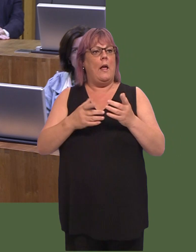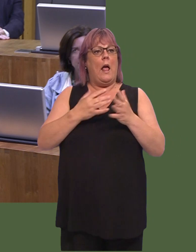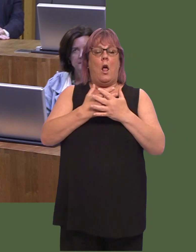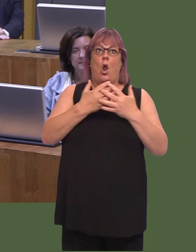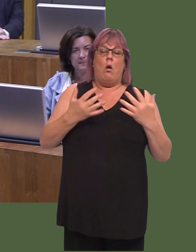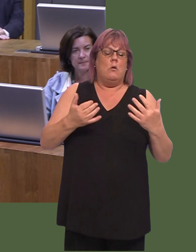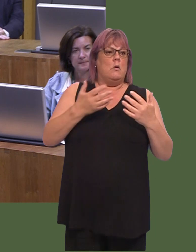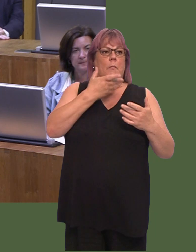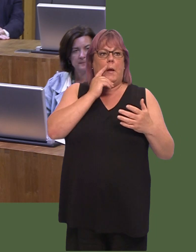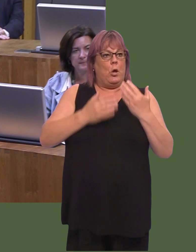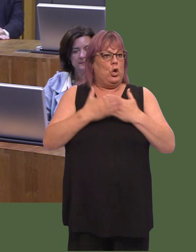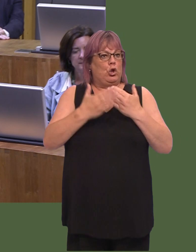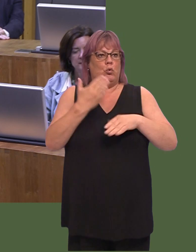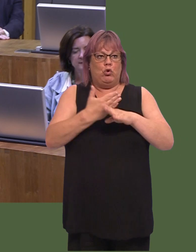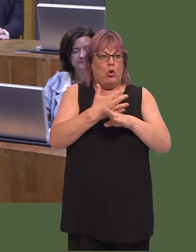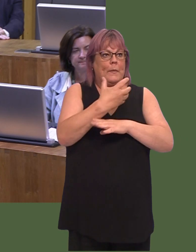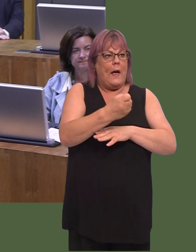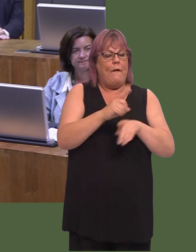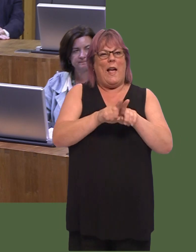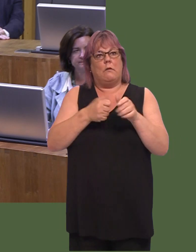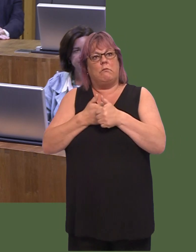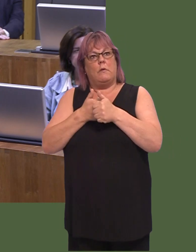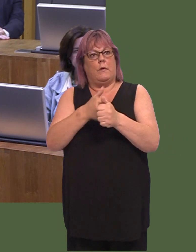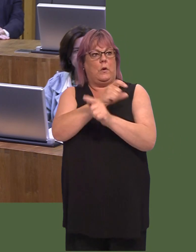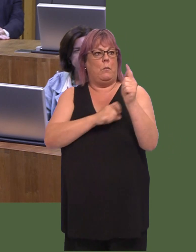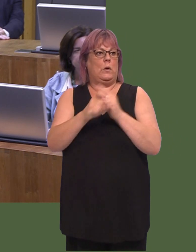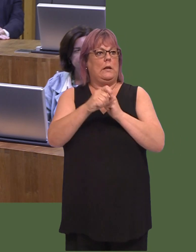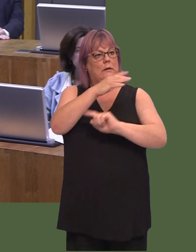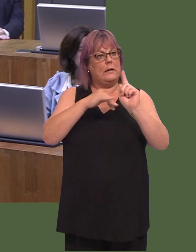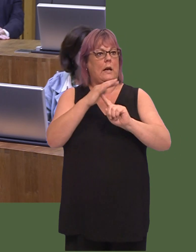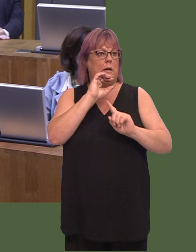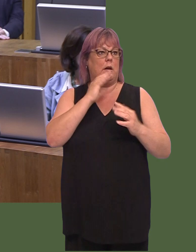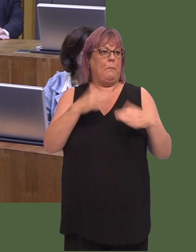Iím sure the Member would agree that the sector makes a valuable contribution to our society.